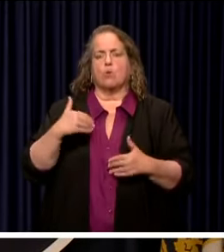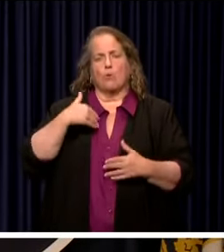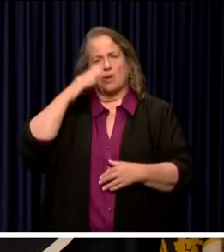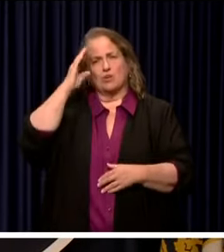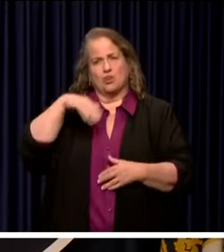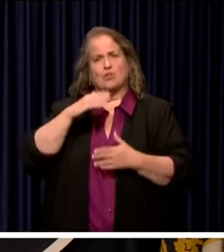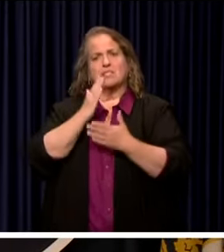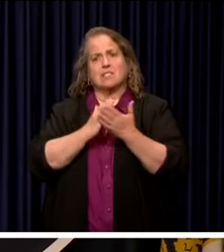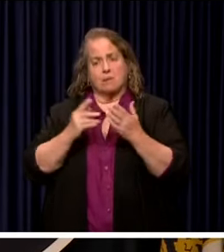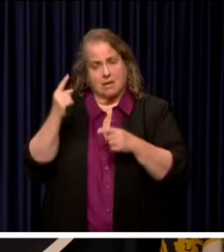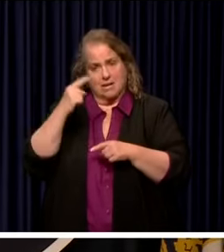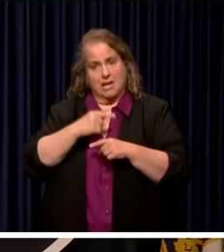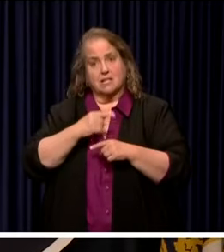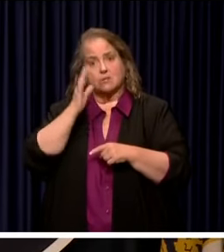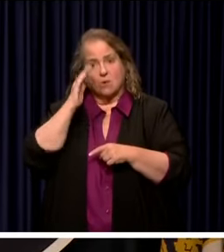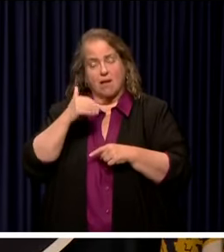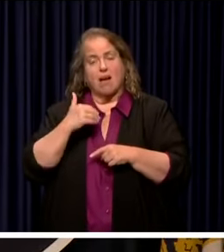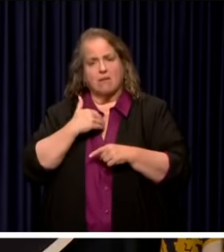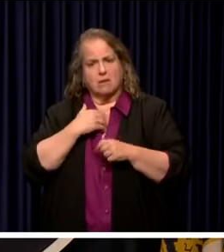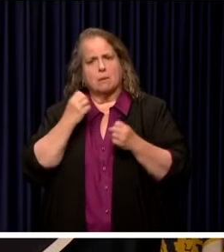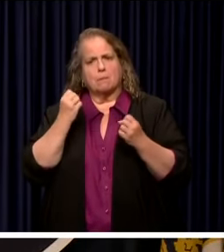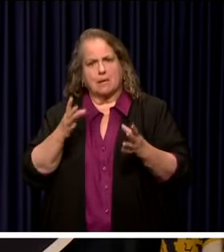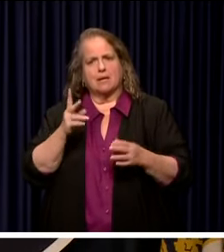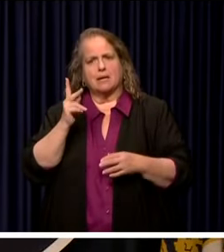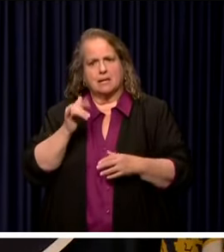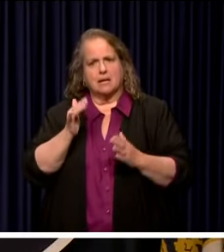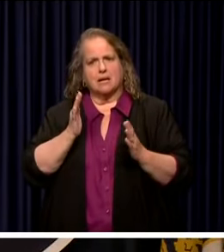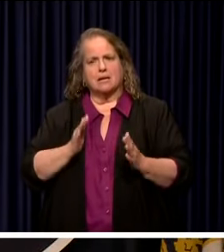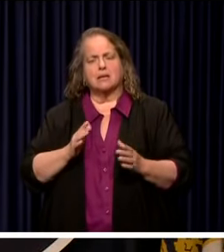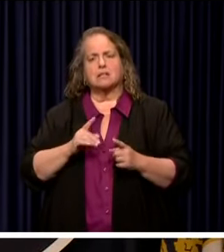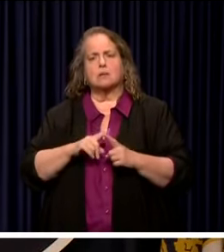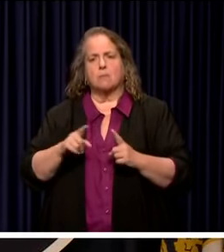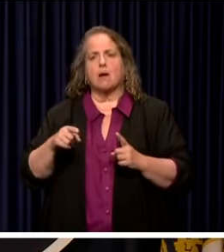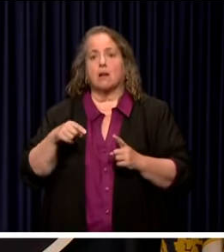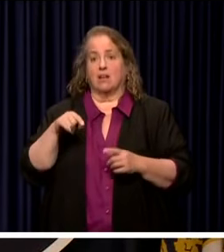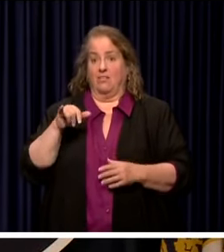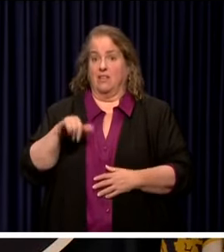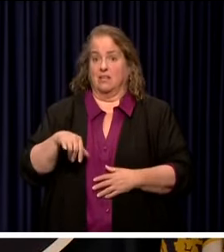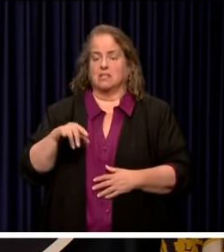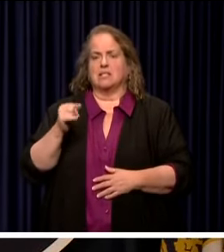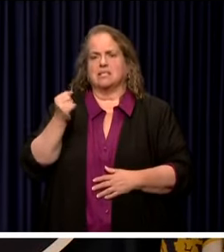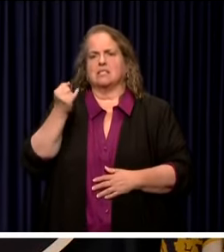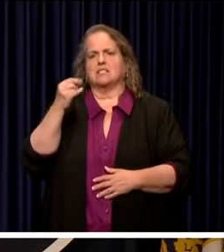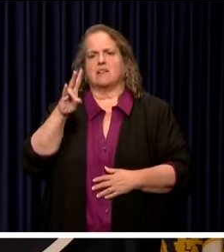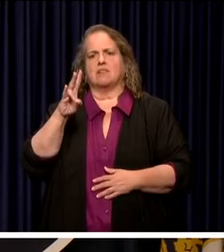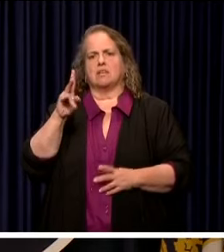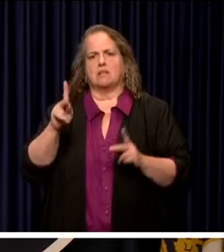FEMALE IN GRANT COUNTY, A